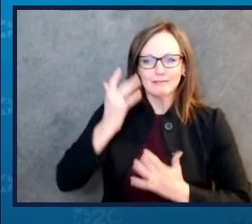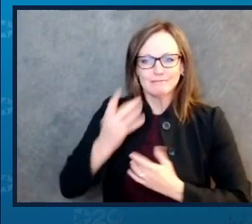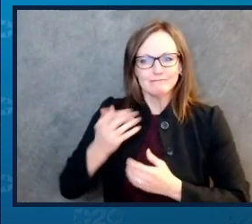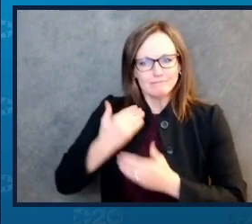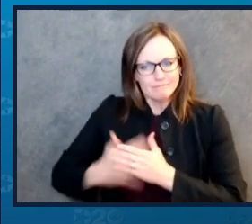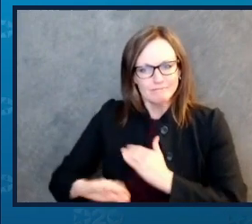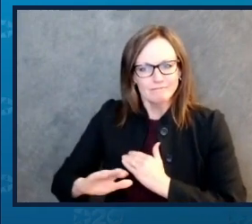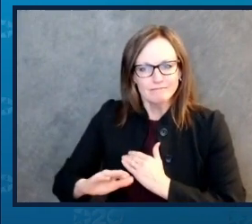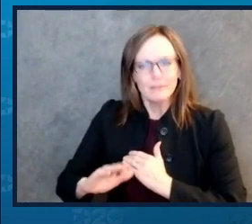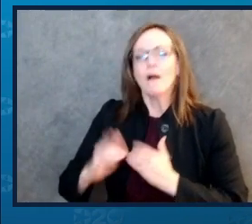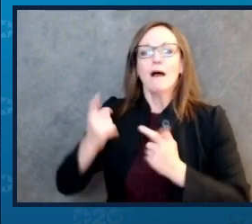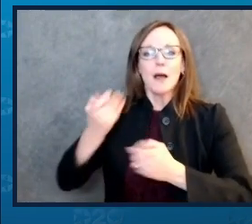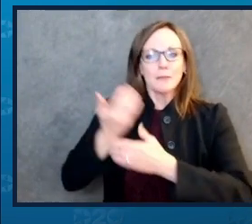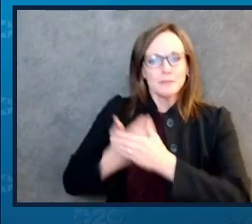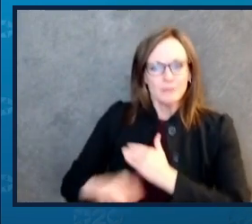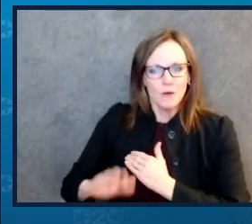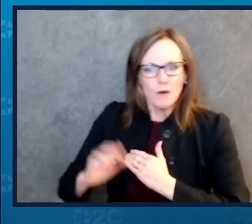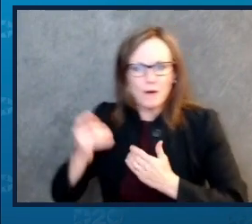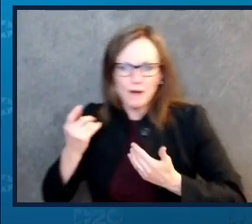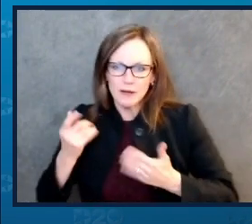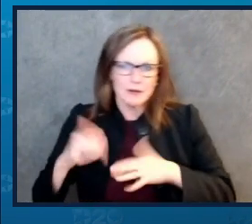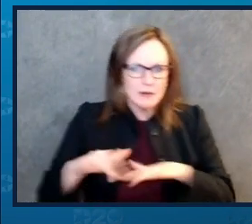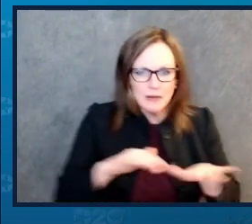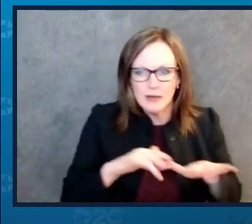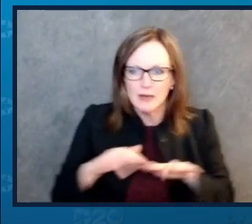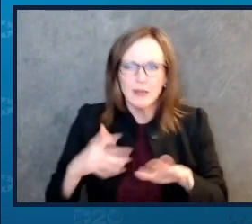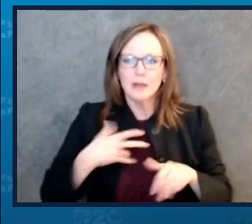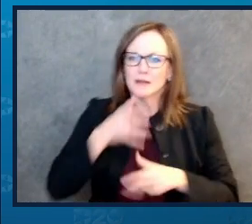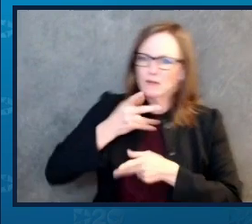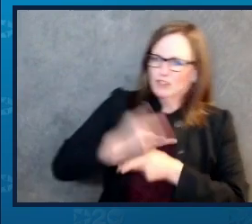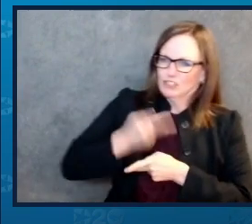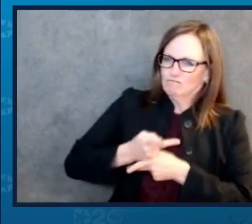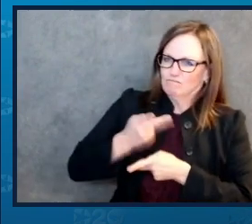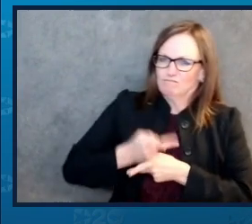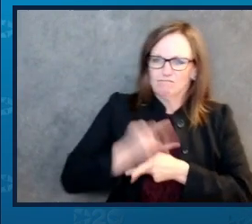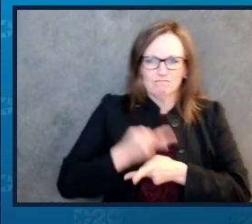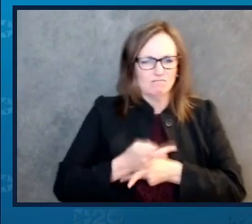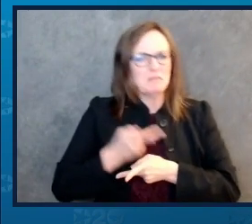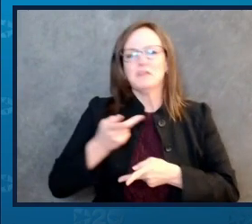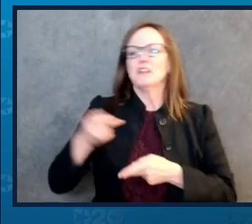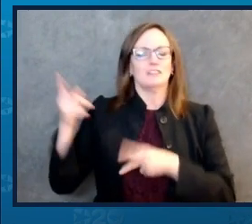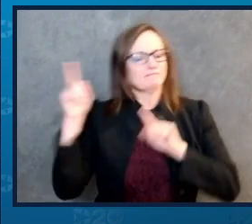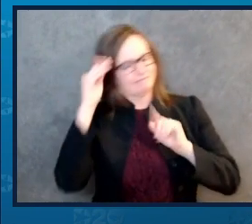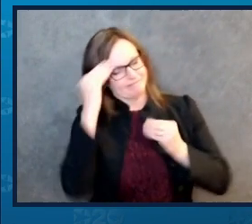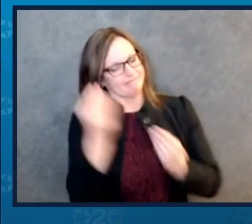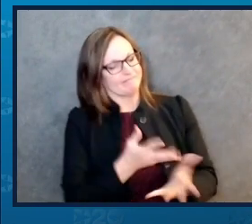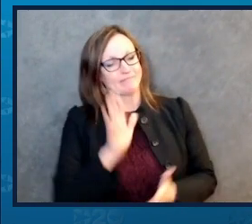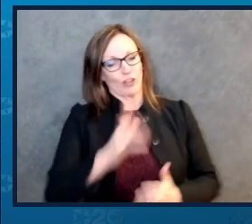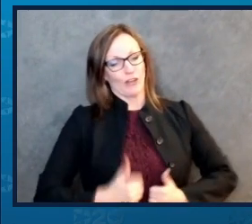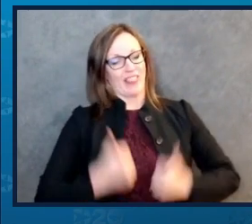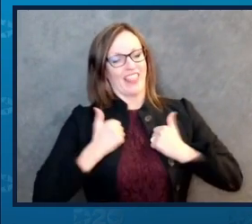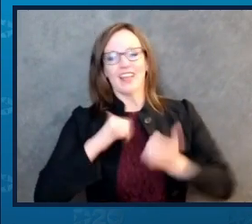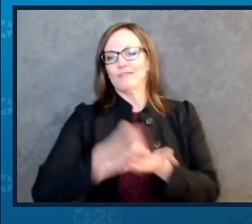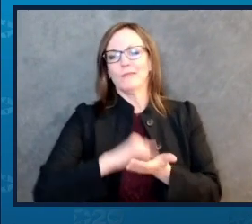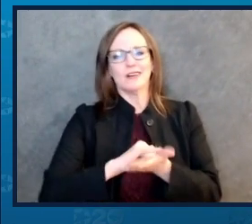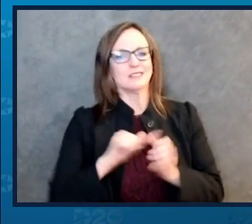WOULDN'T SURVIVE. THEY GAVE MY MOTHER NO HOPE FOR MY FUTURE. I AM A U.S. CITIZEN.